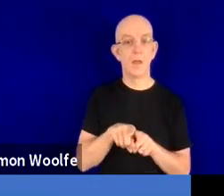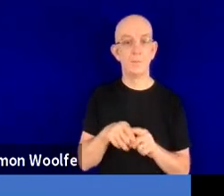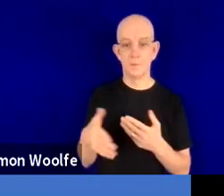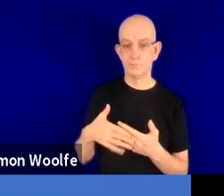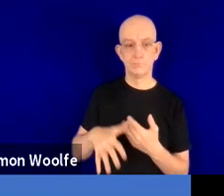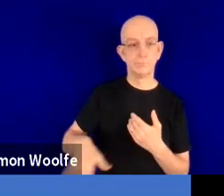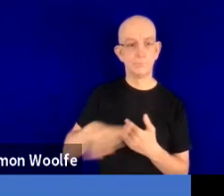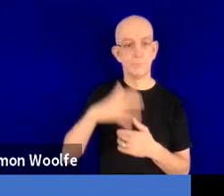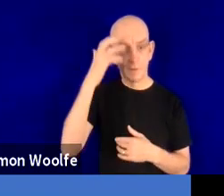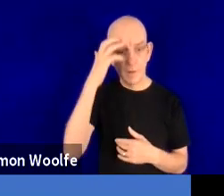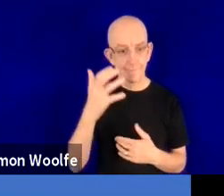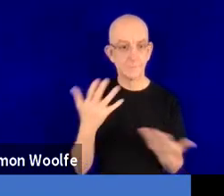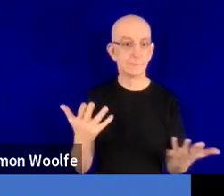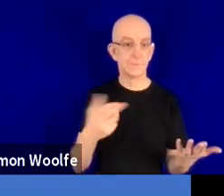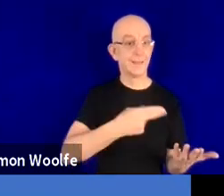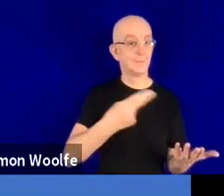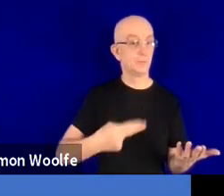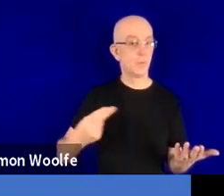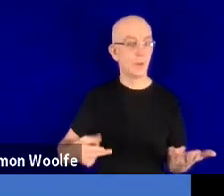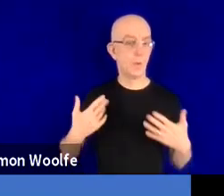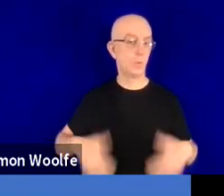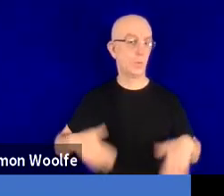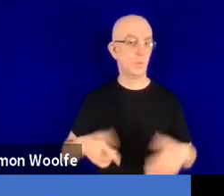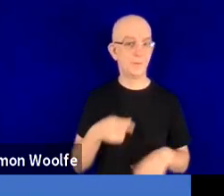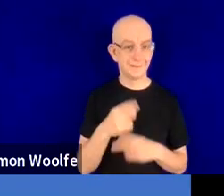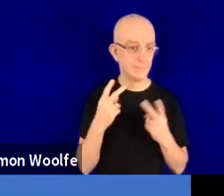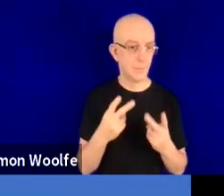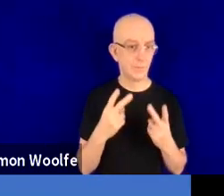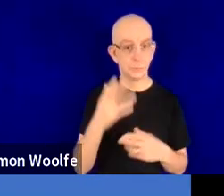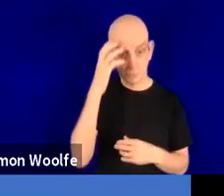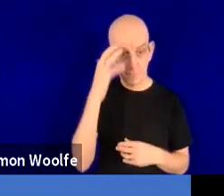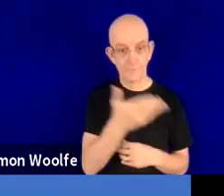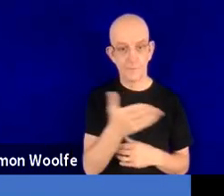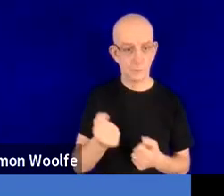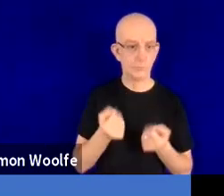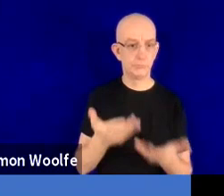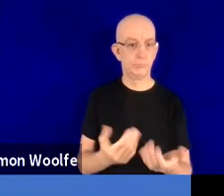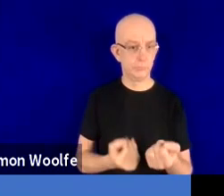because they know who they are, better than the national system at this given point of time